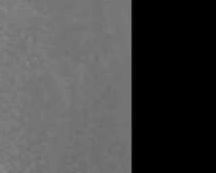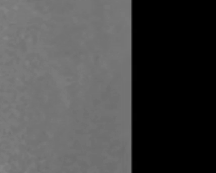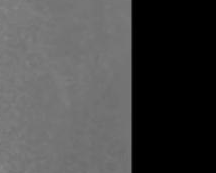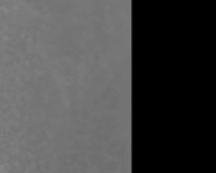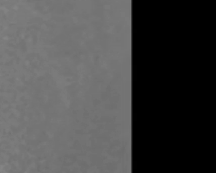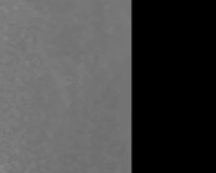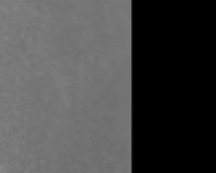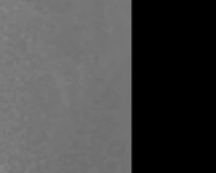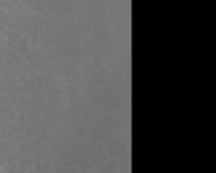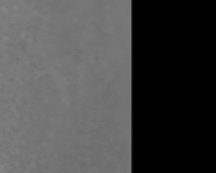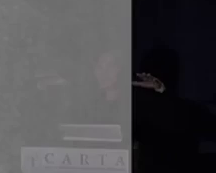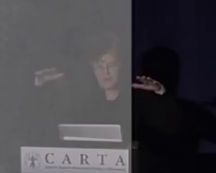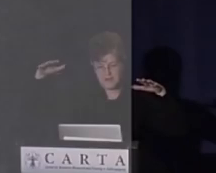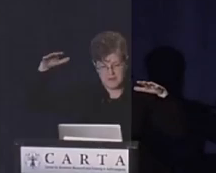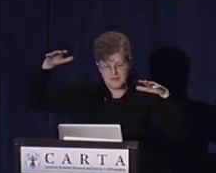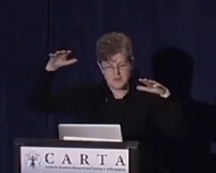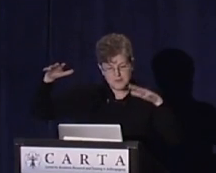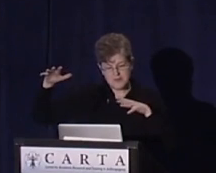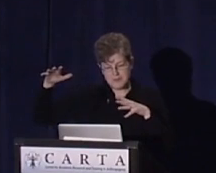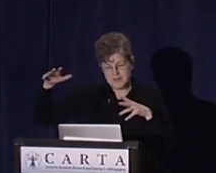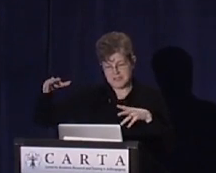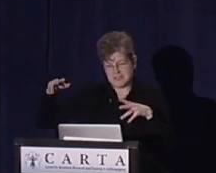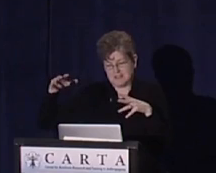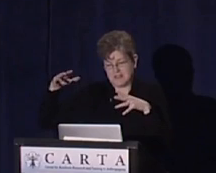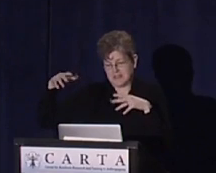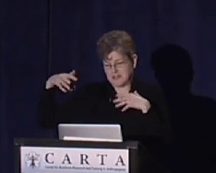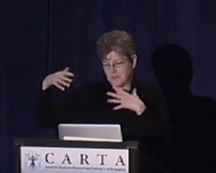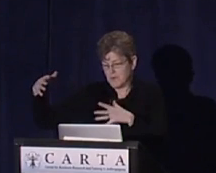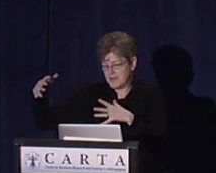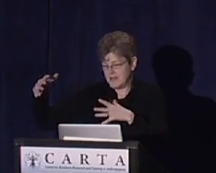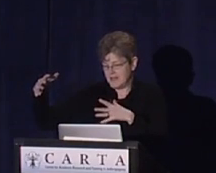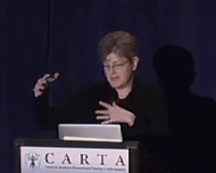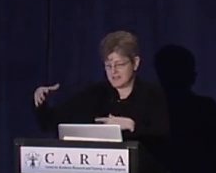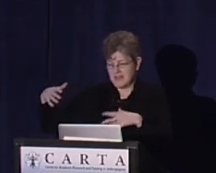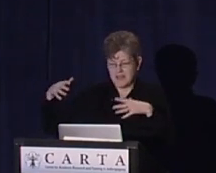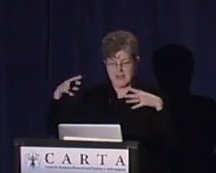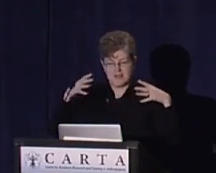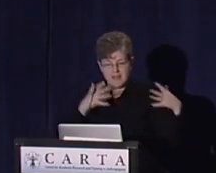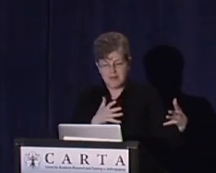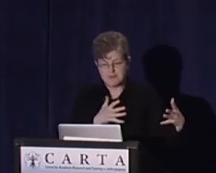scales. We've got human reproduction and selection on one hand and language